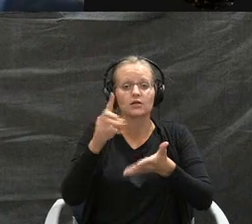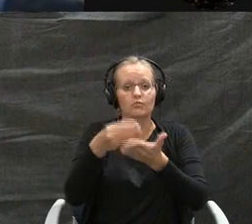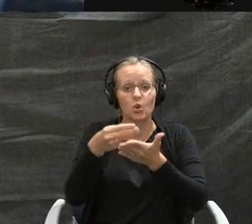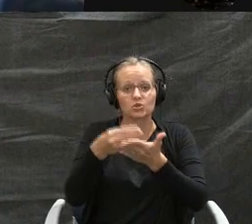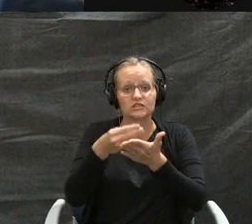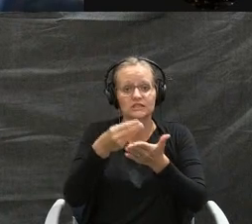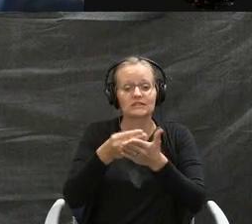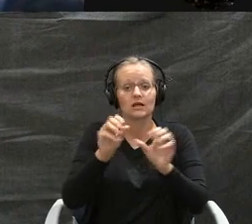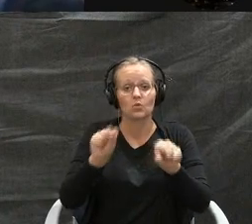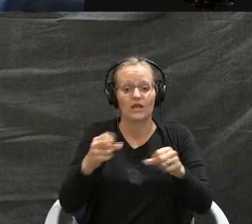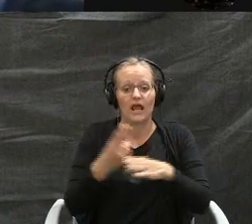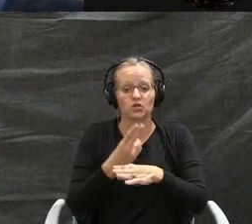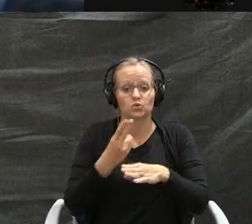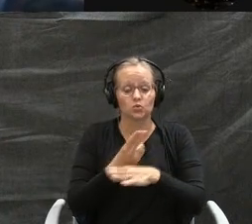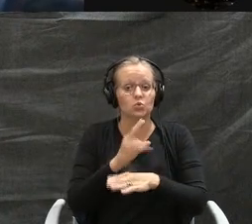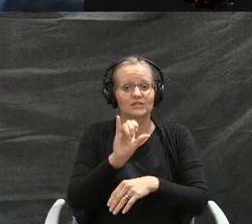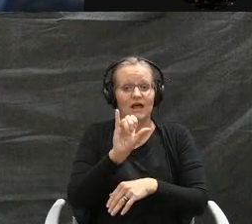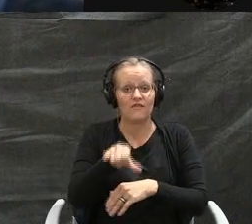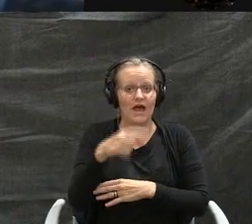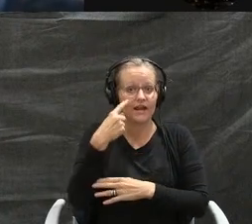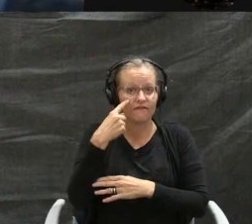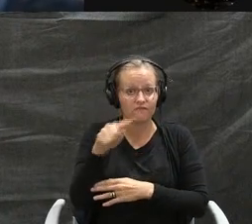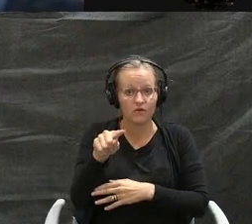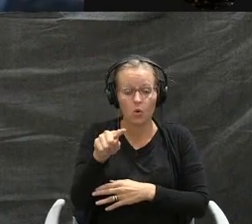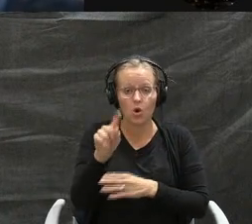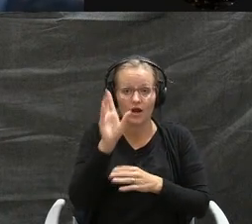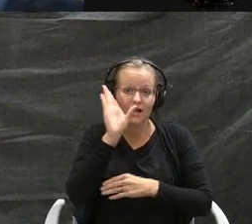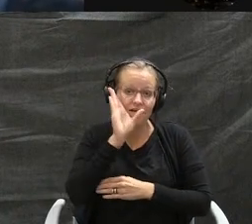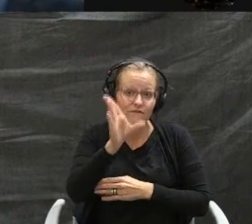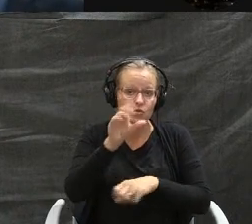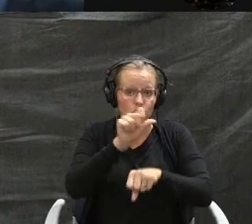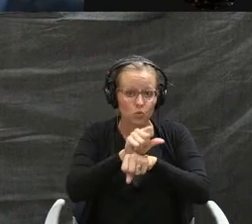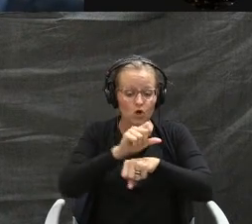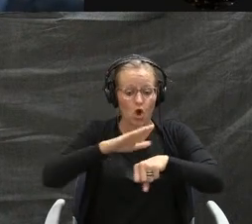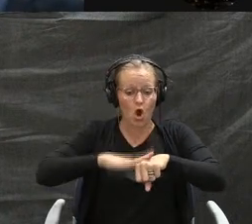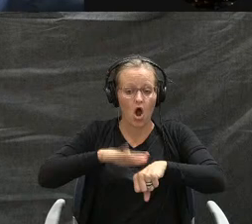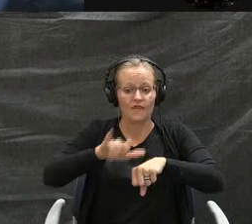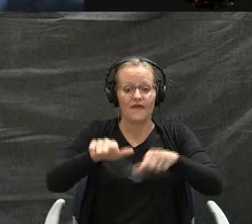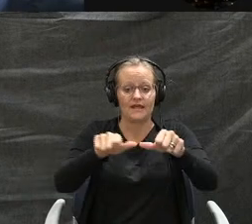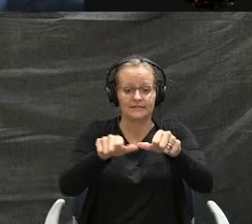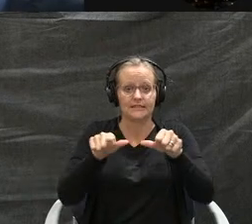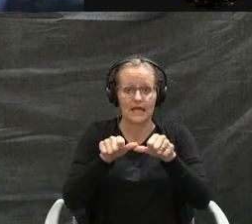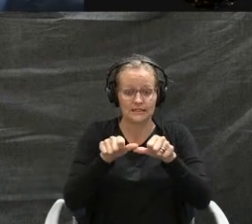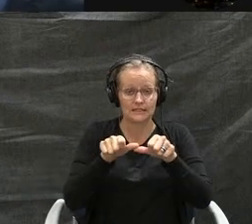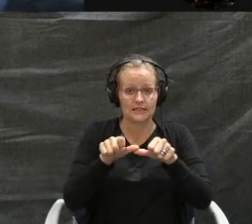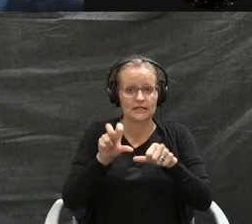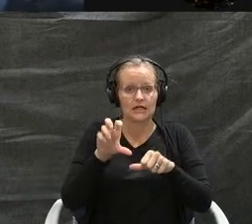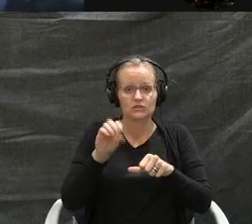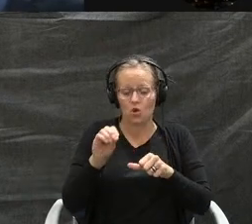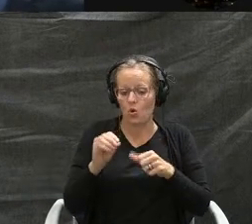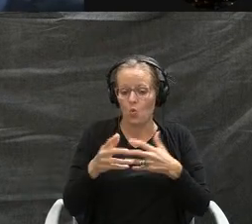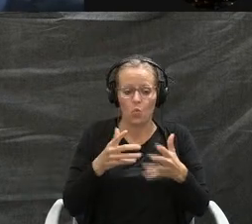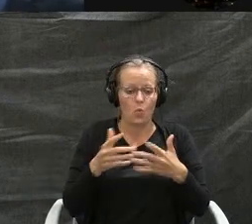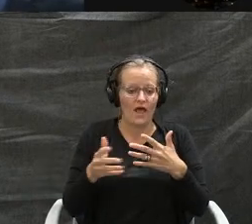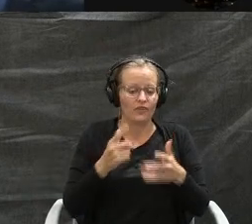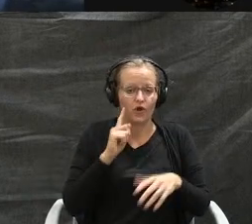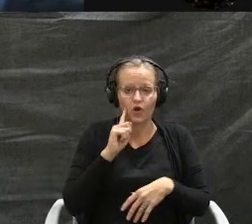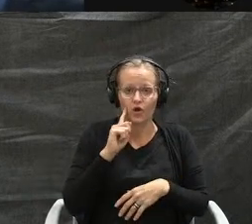bonds. For you know for future work on the site. So whether that's for a future building construction, we have three